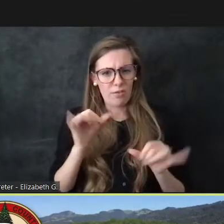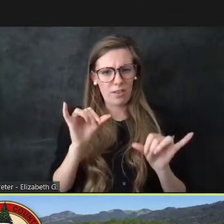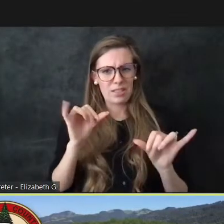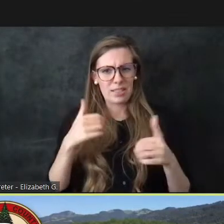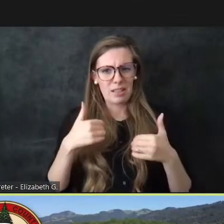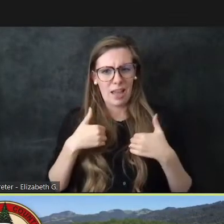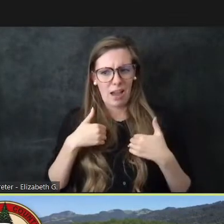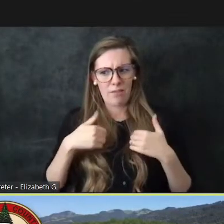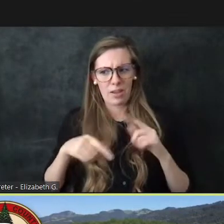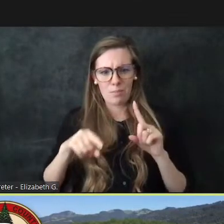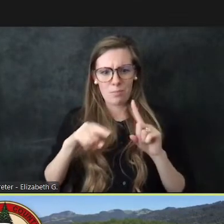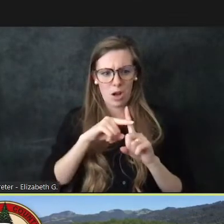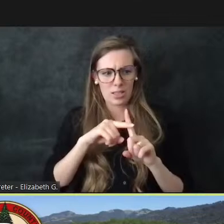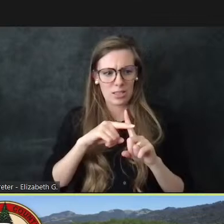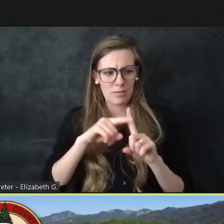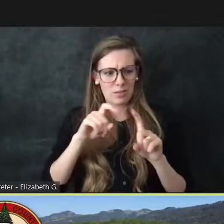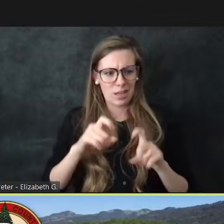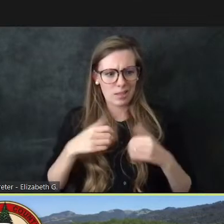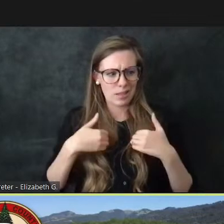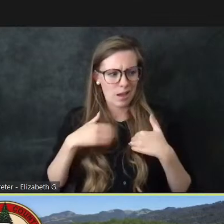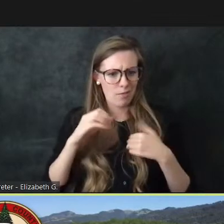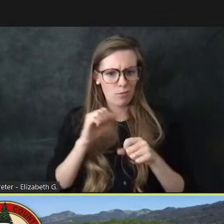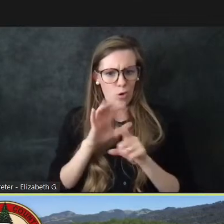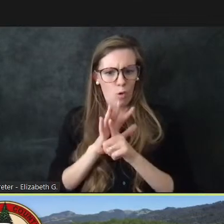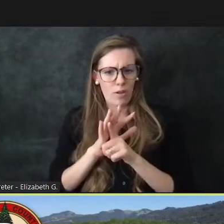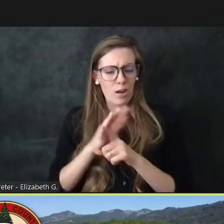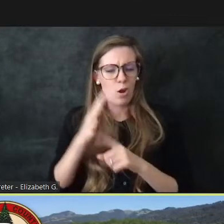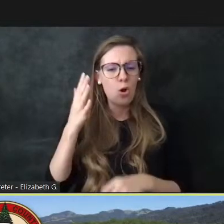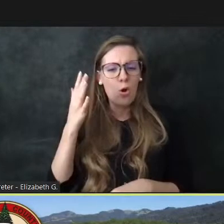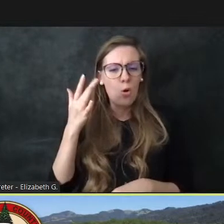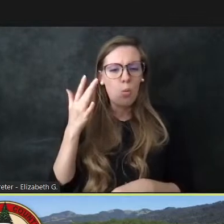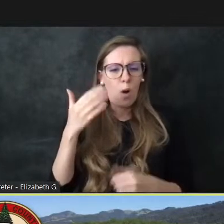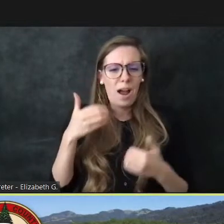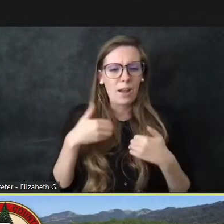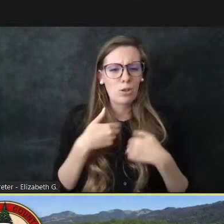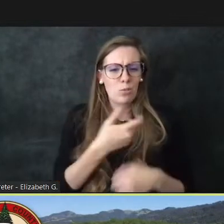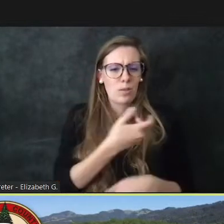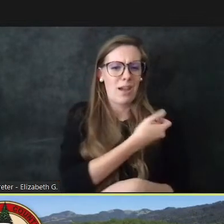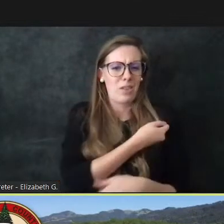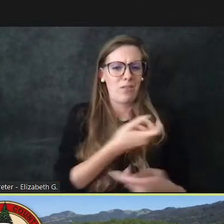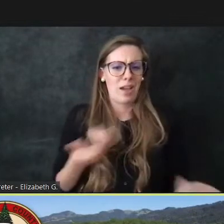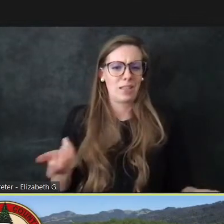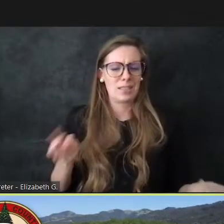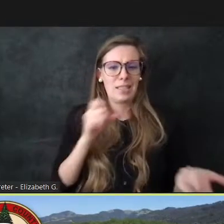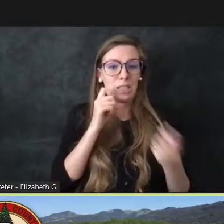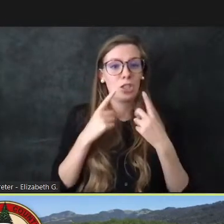Why do we need to take the vaccine? What's the reason for having to be vaccinated,